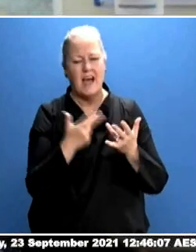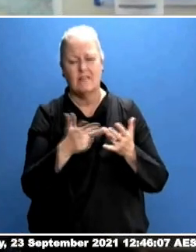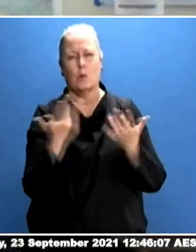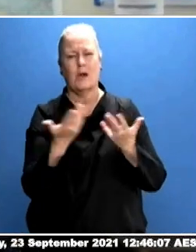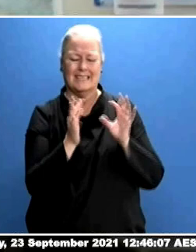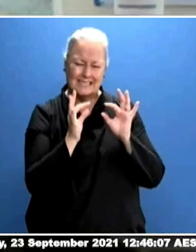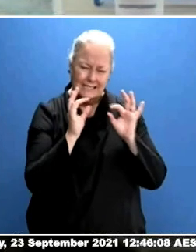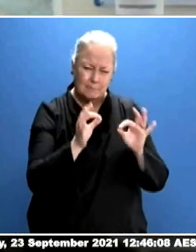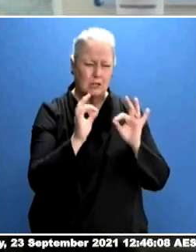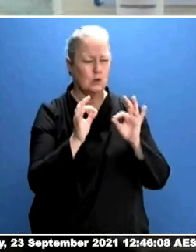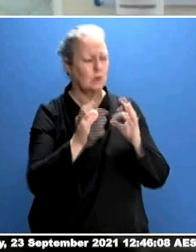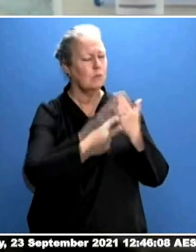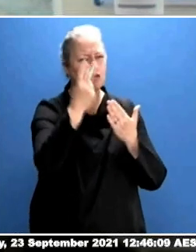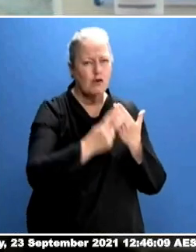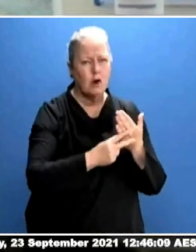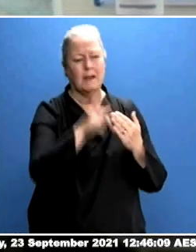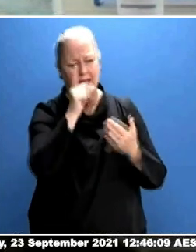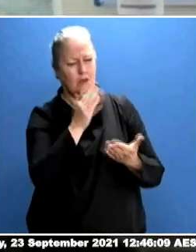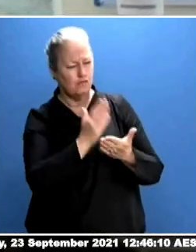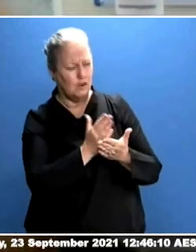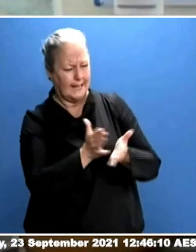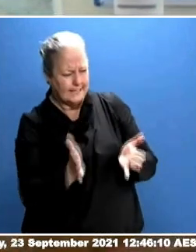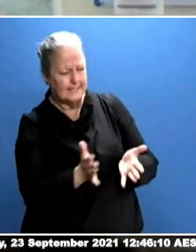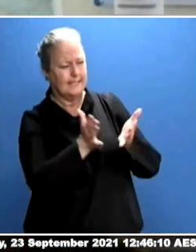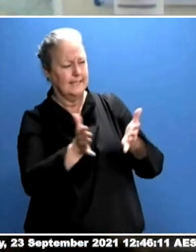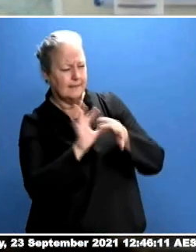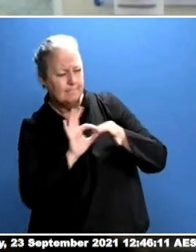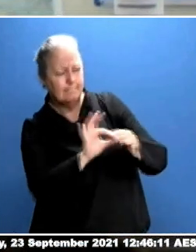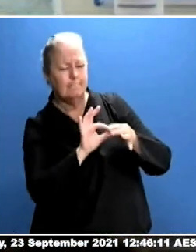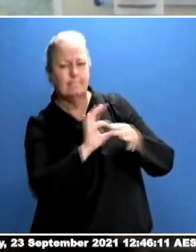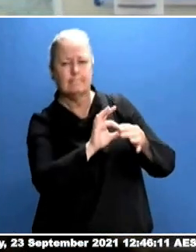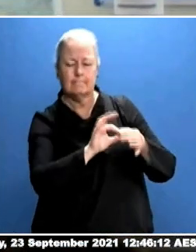centres or classrooms which are often physically separate from their school.